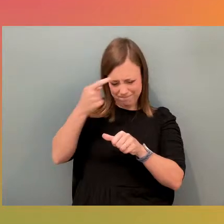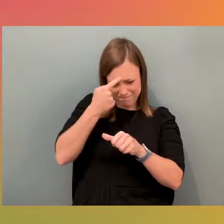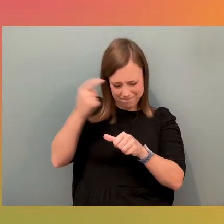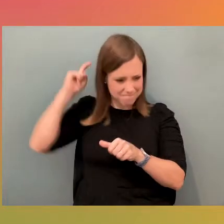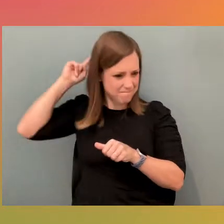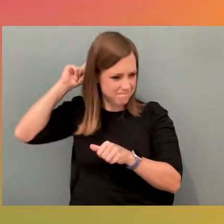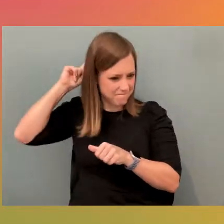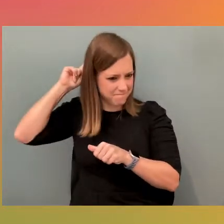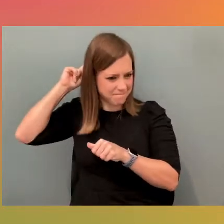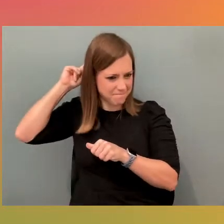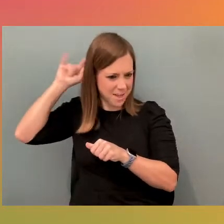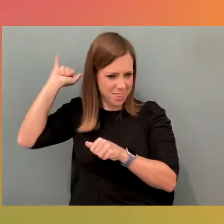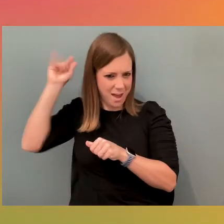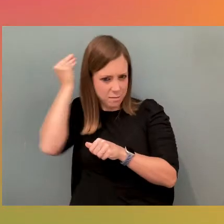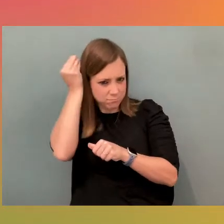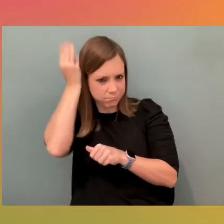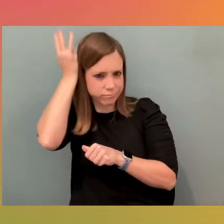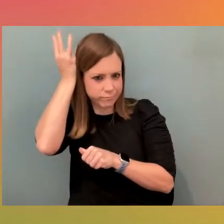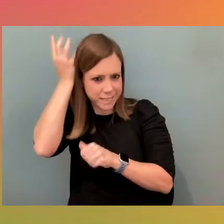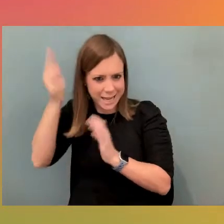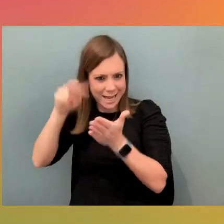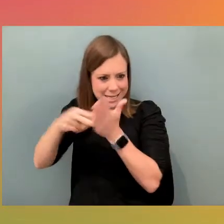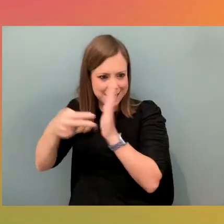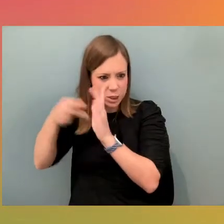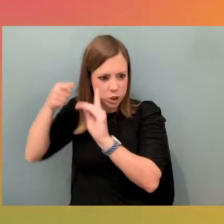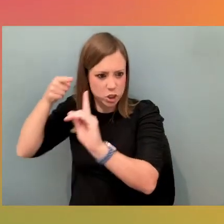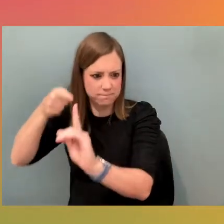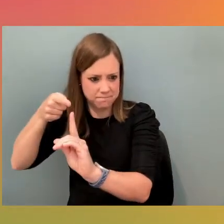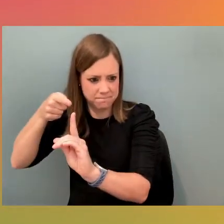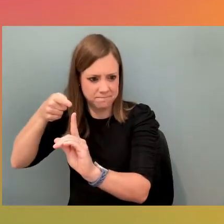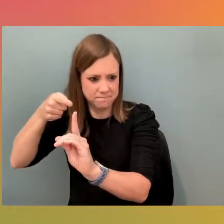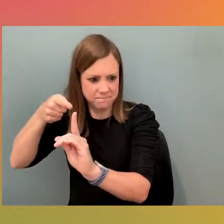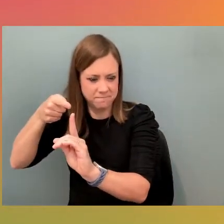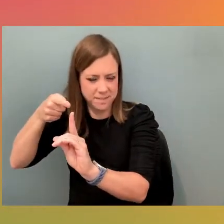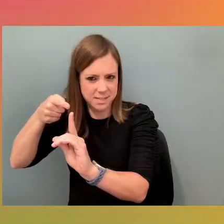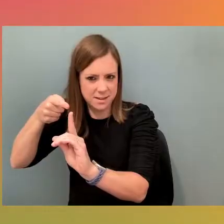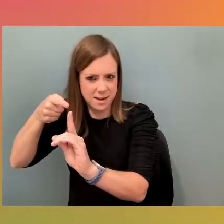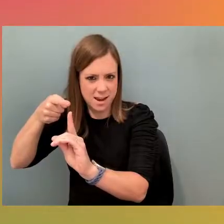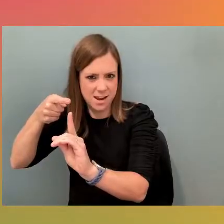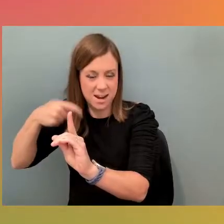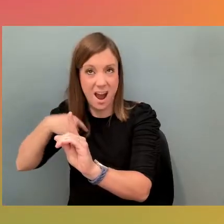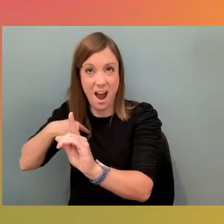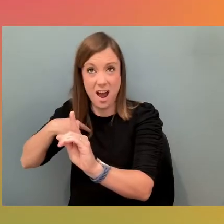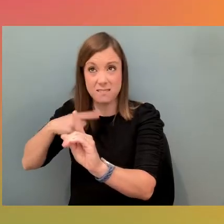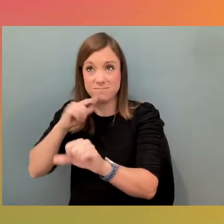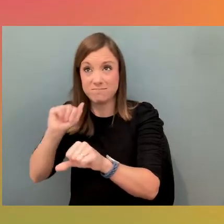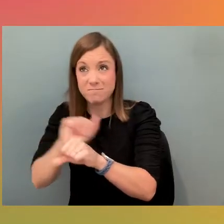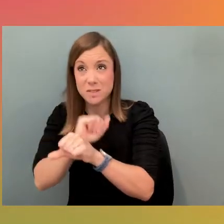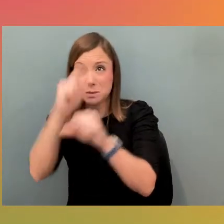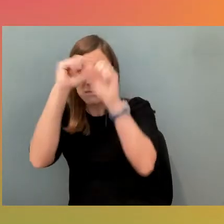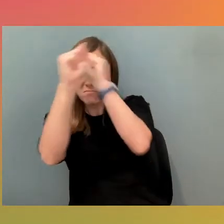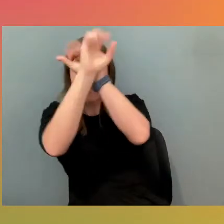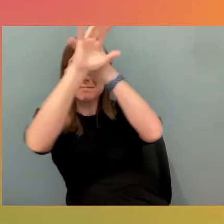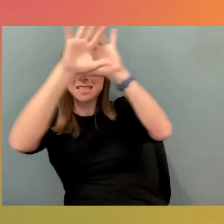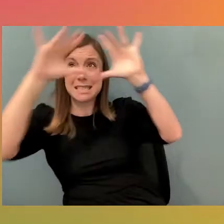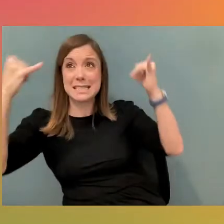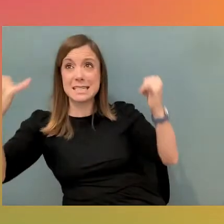QUALITY? IF YOU WERE TO LEAD WITH THAT